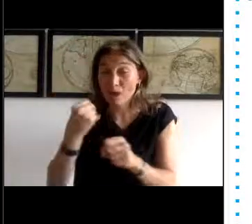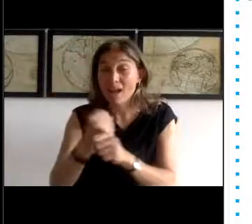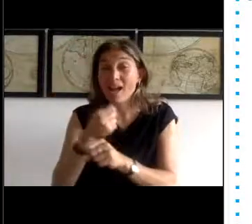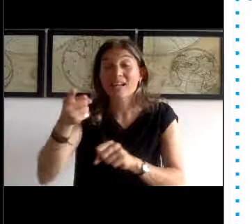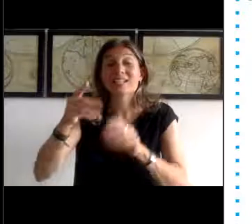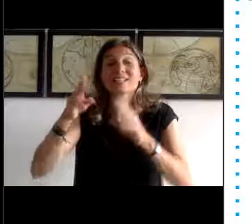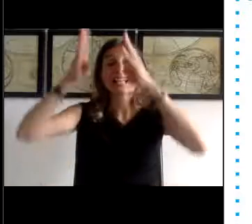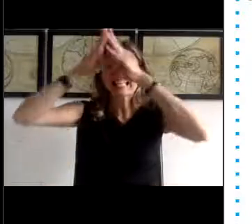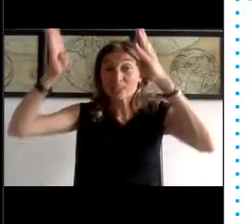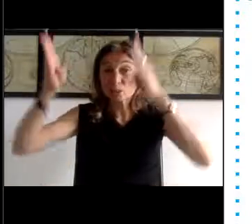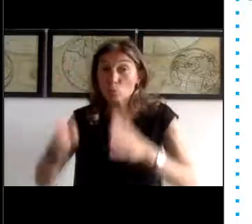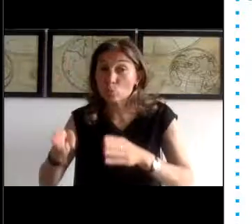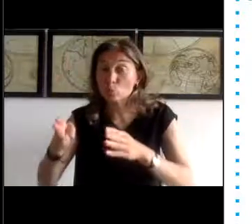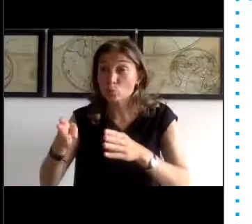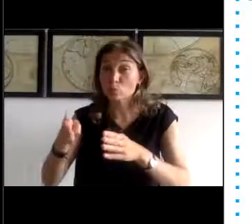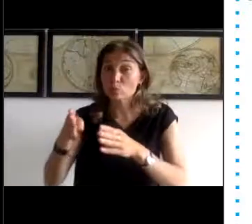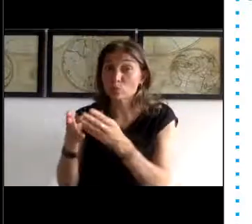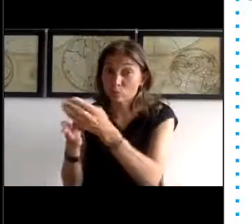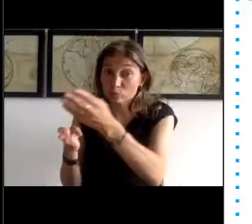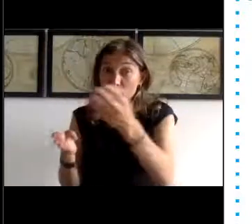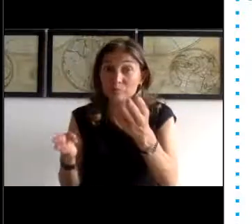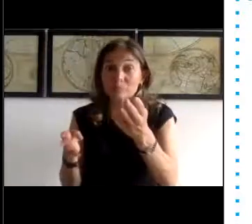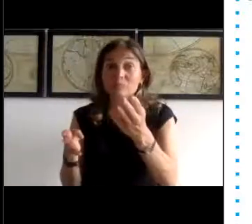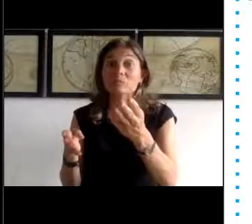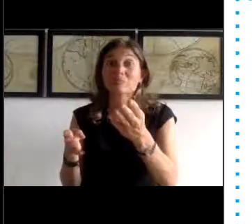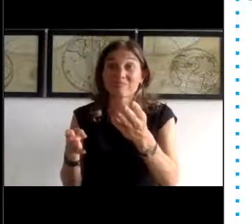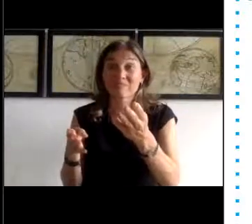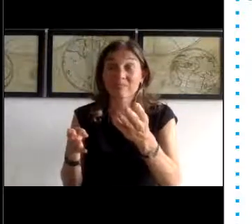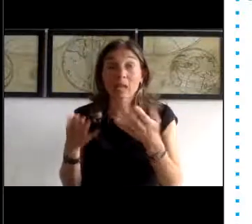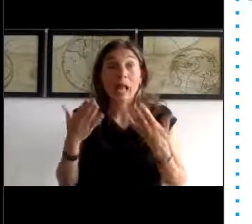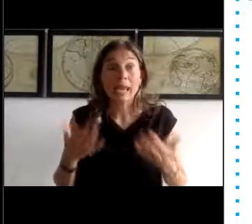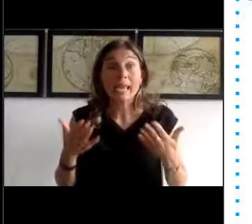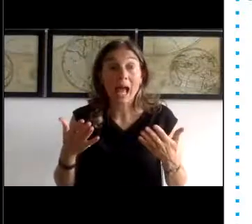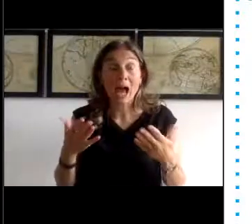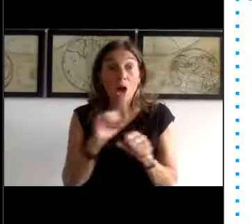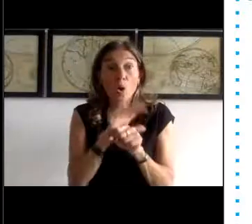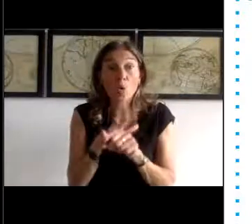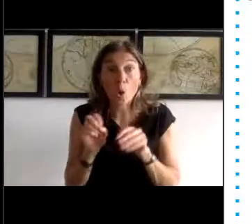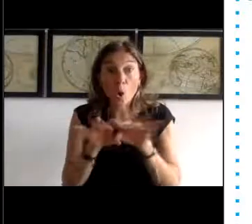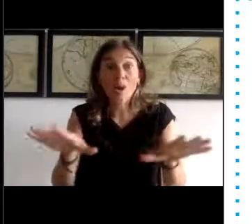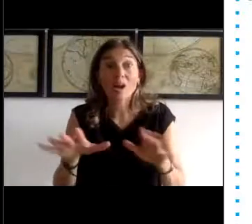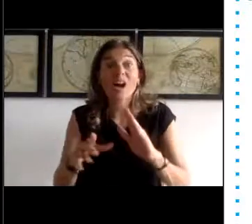because that facilitates the information reaches all the different spaces